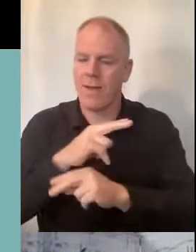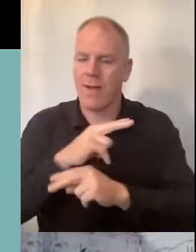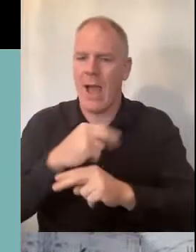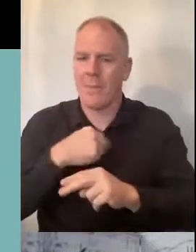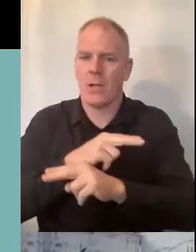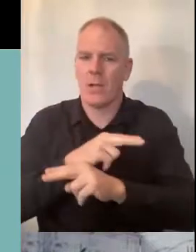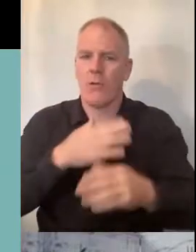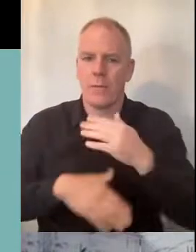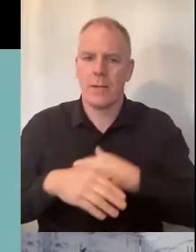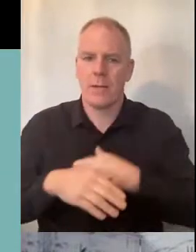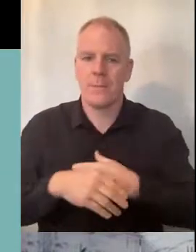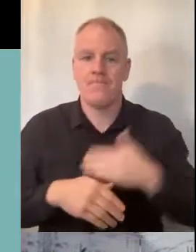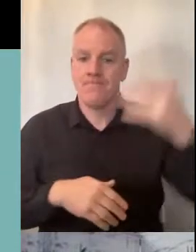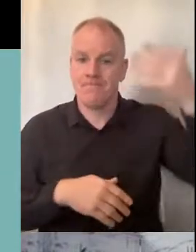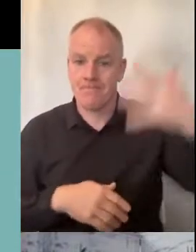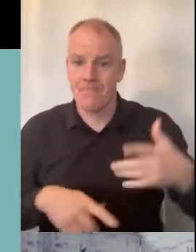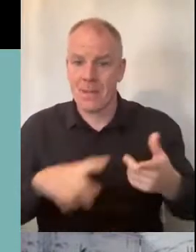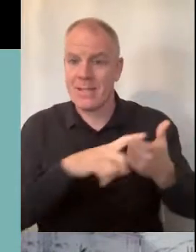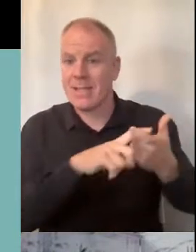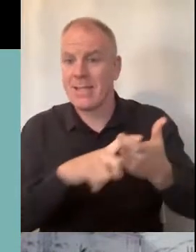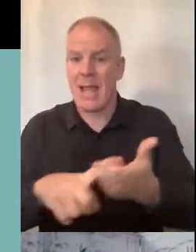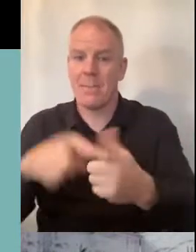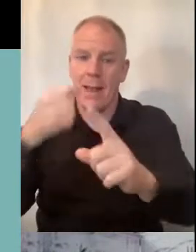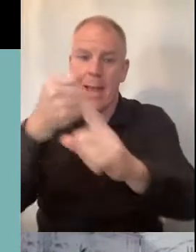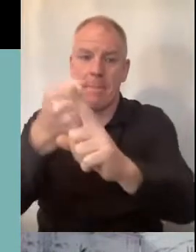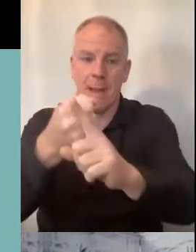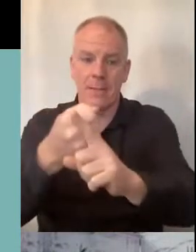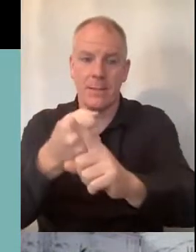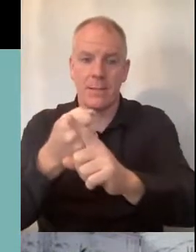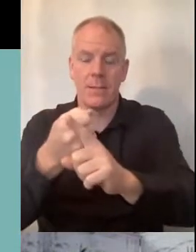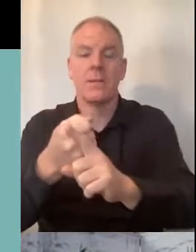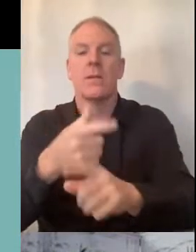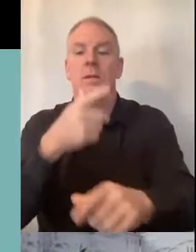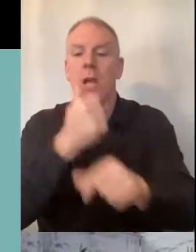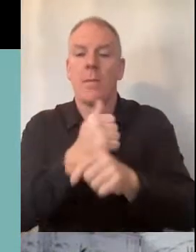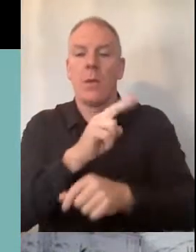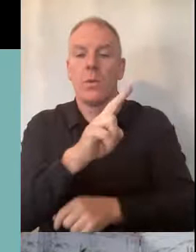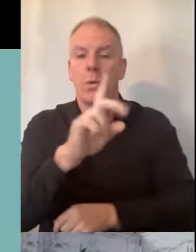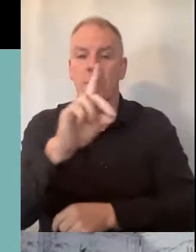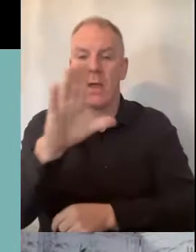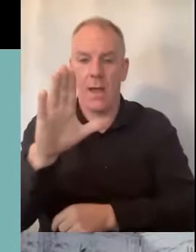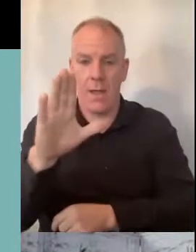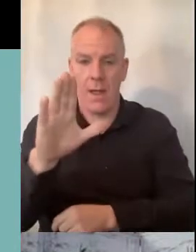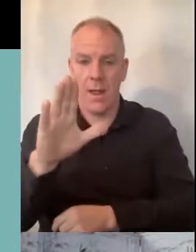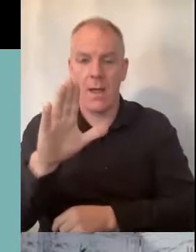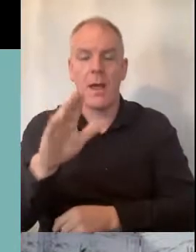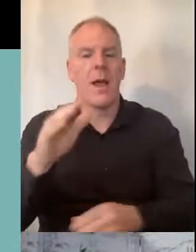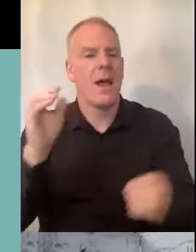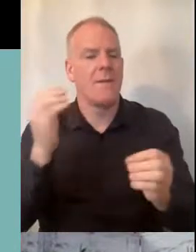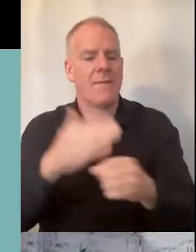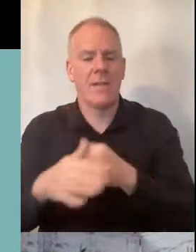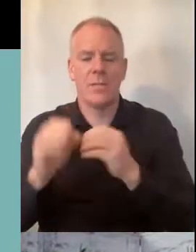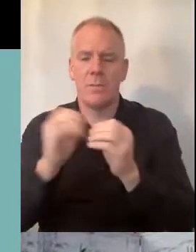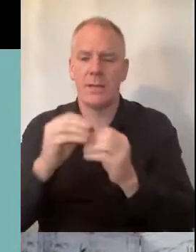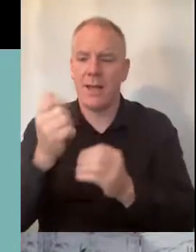And in terms of sustainability and impact around Udl, I already mentioned atinas one. There needs to be shared language and